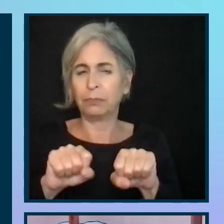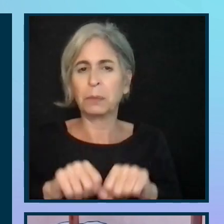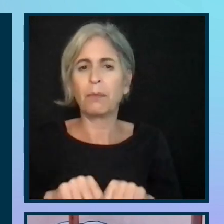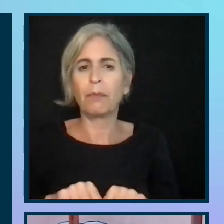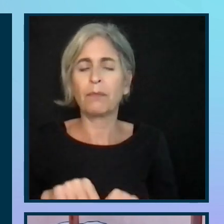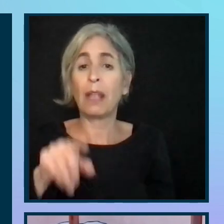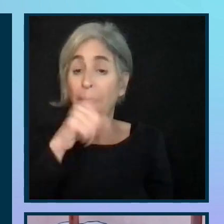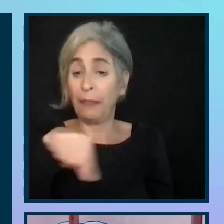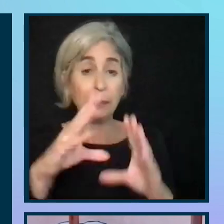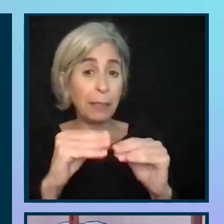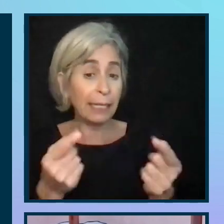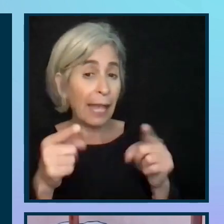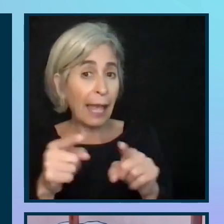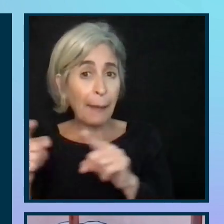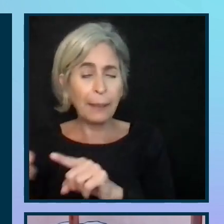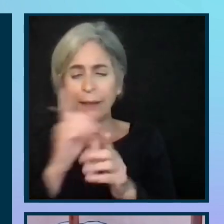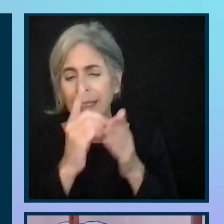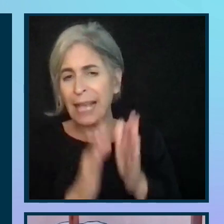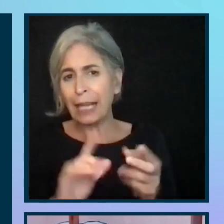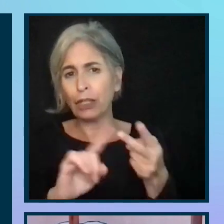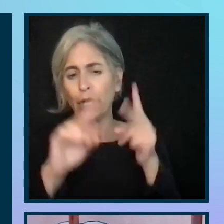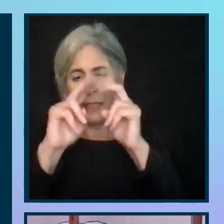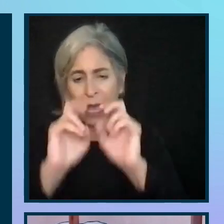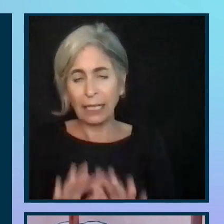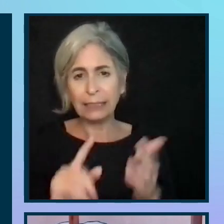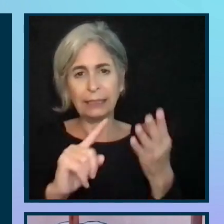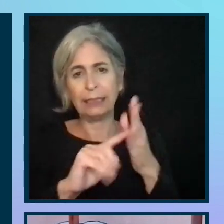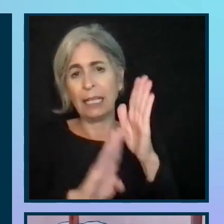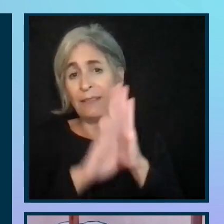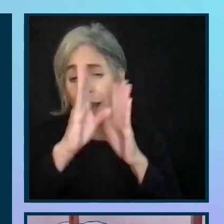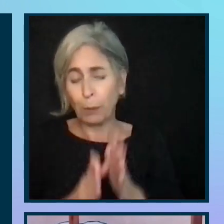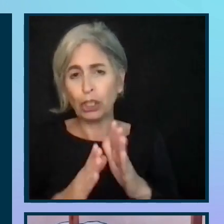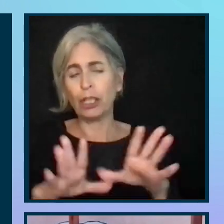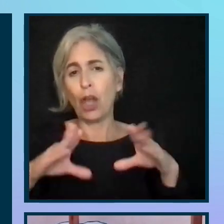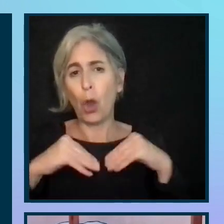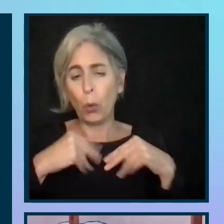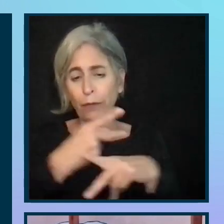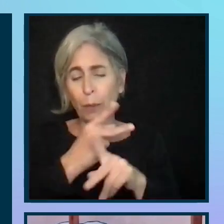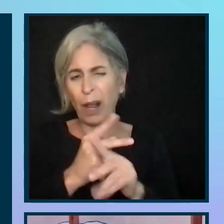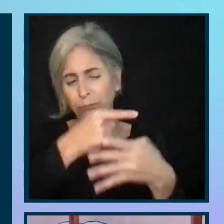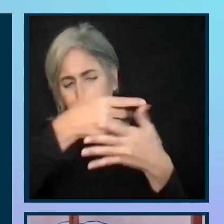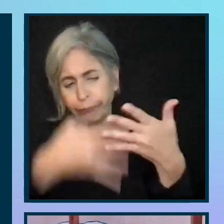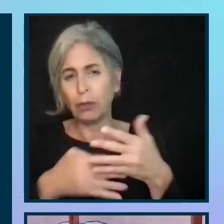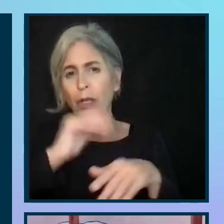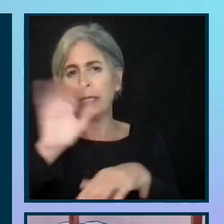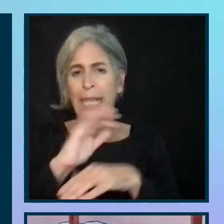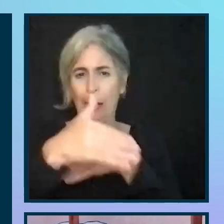we might have people like the designer, the analyst, the developer, the tester, and the product owner all in the same room reviewing that design,